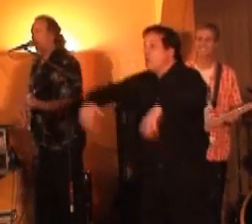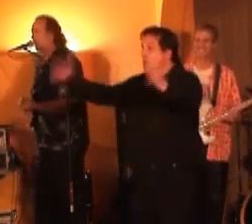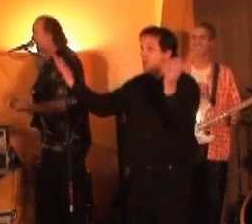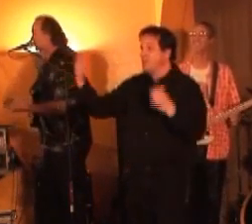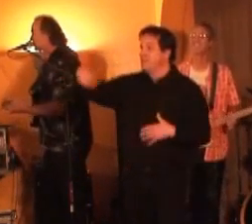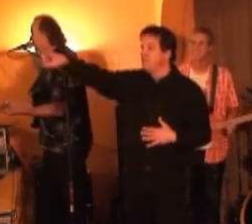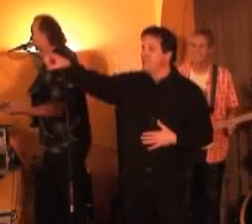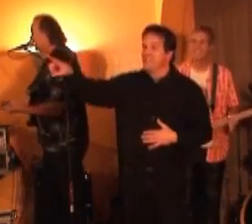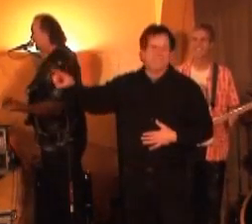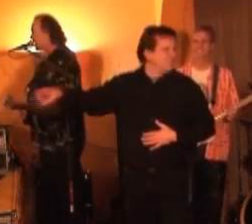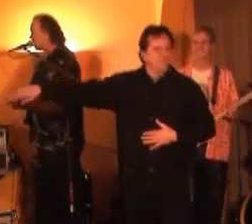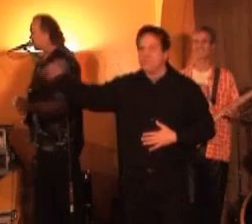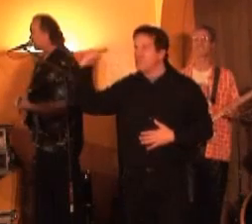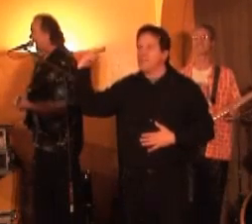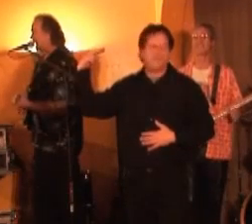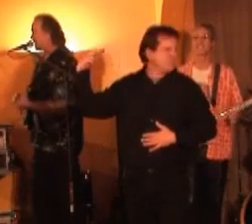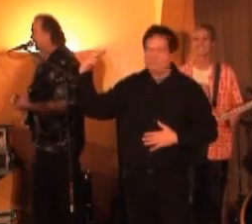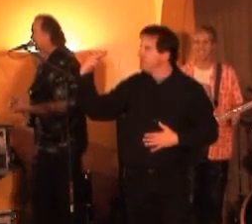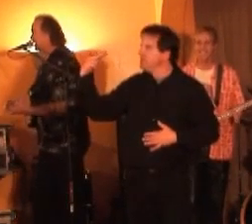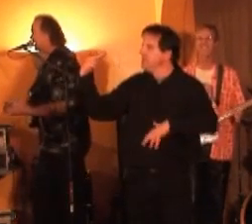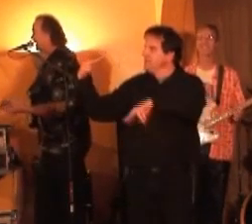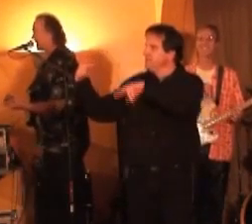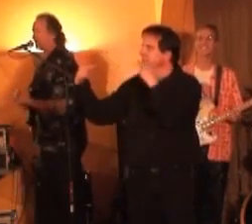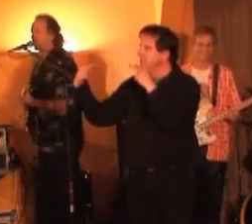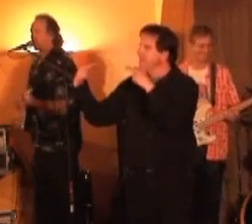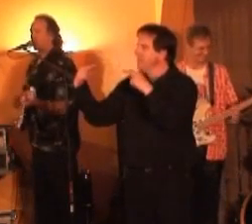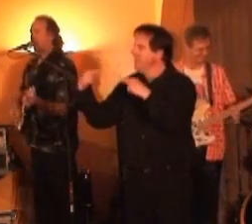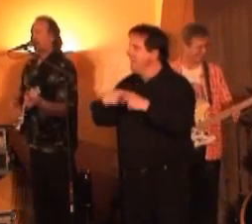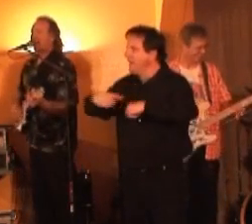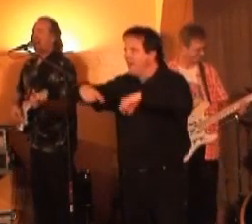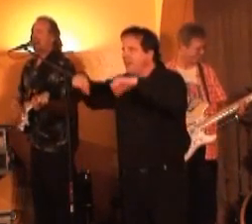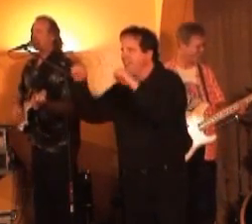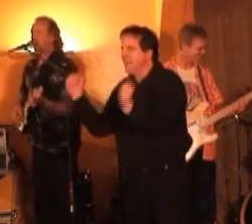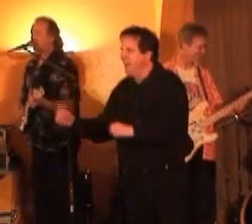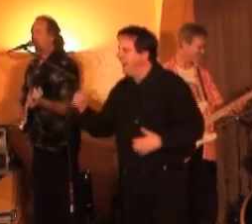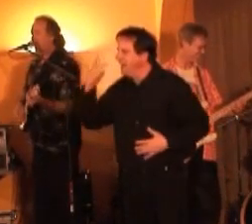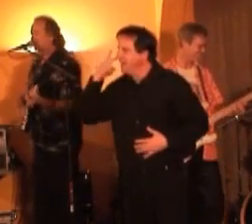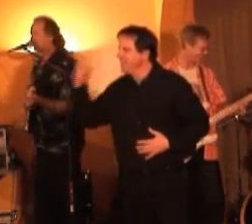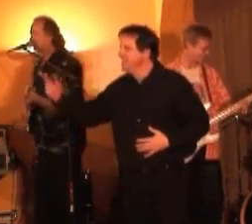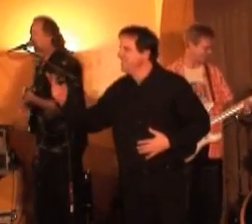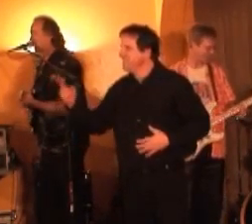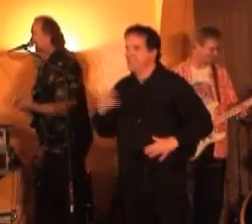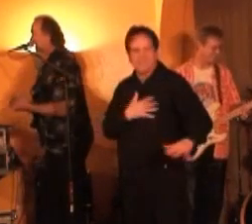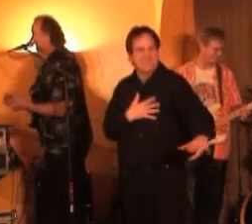Well, she looked at me, and I, I could see